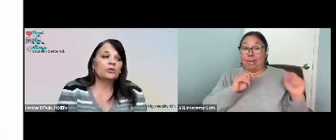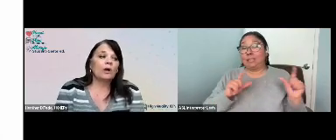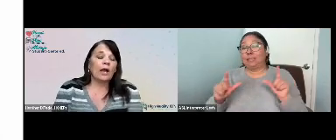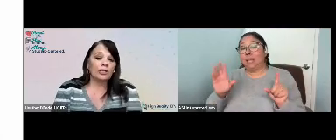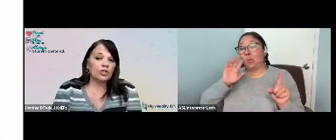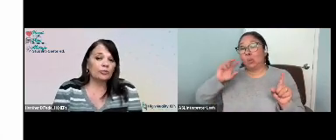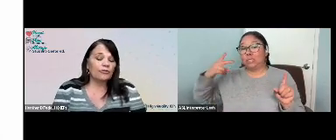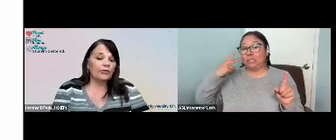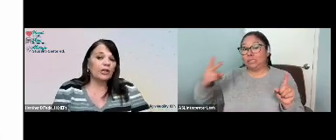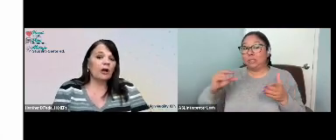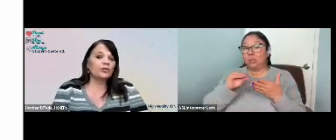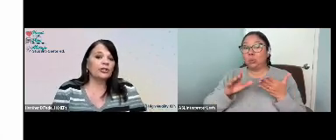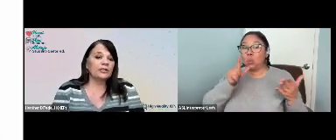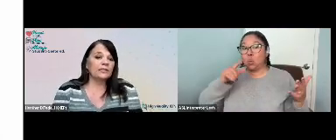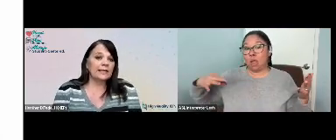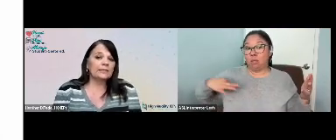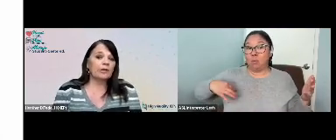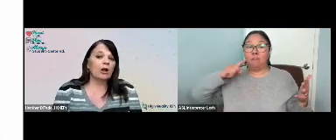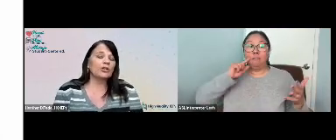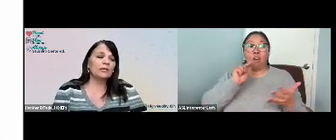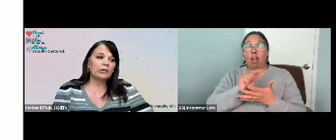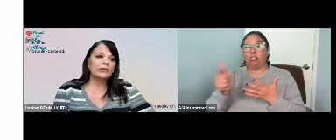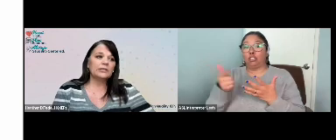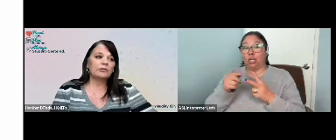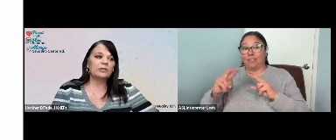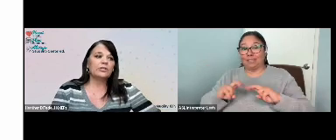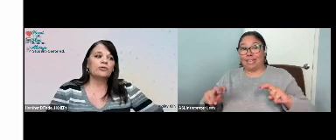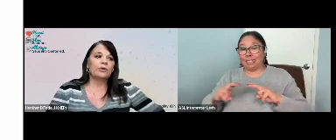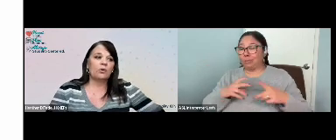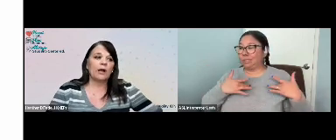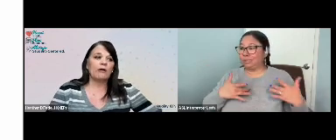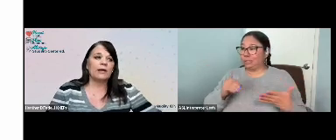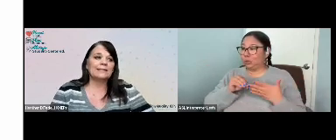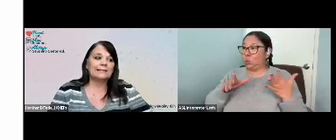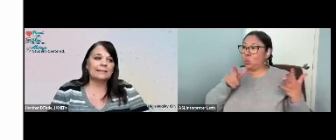students who are eligible for the alternate assessment are typically students who require